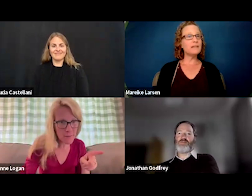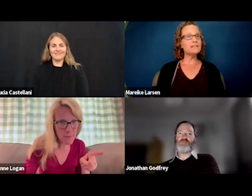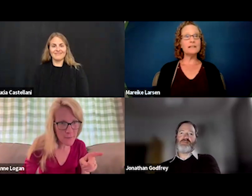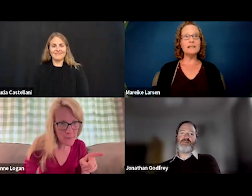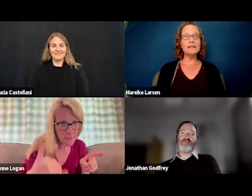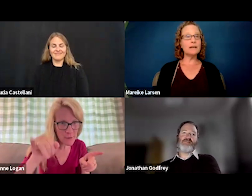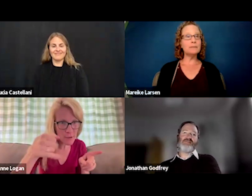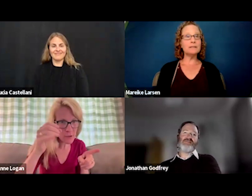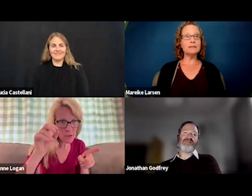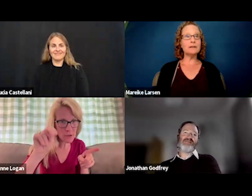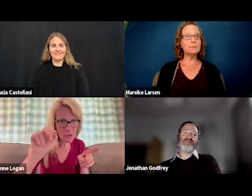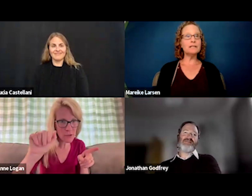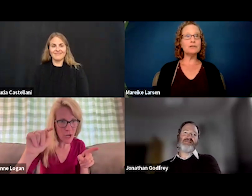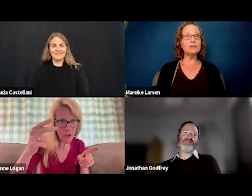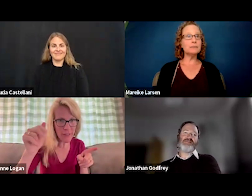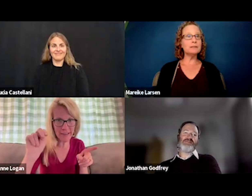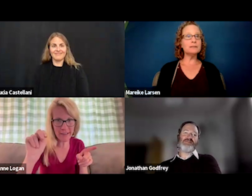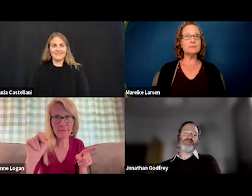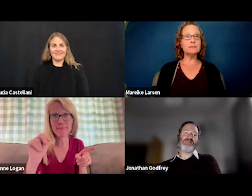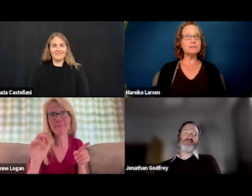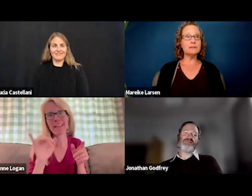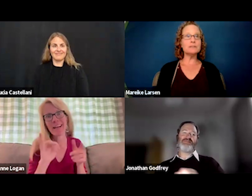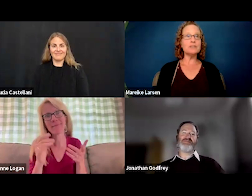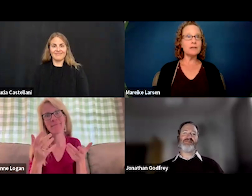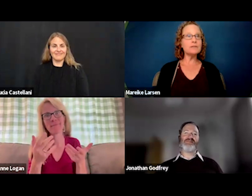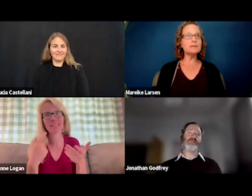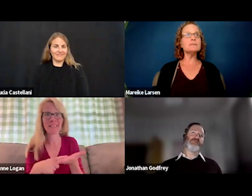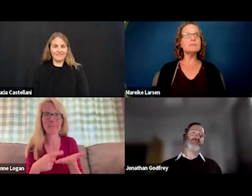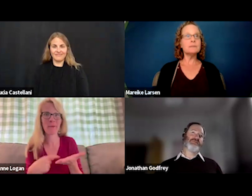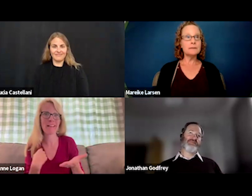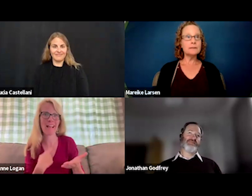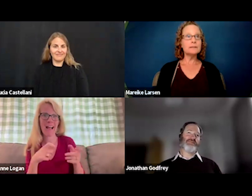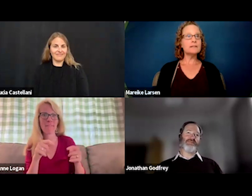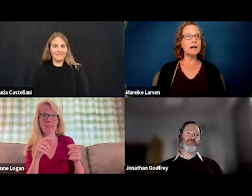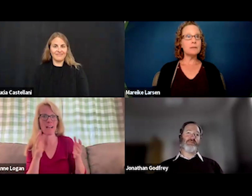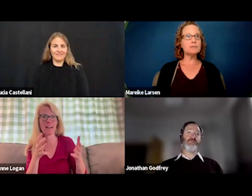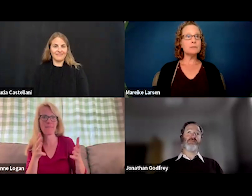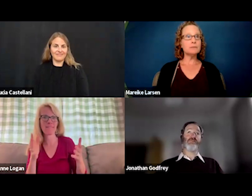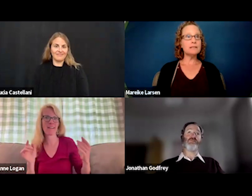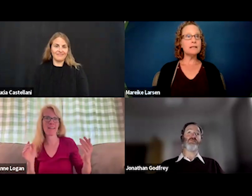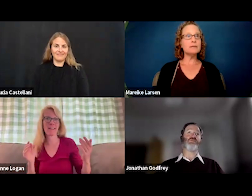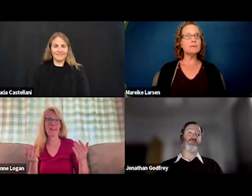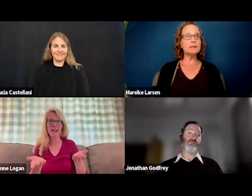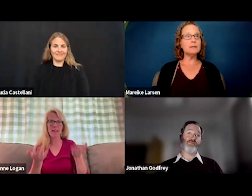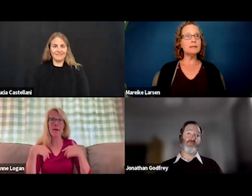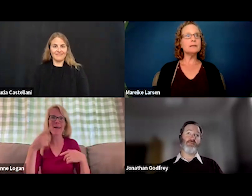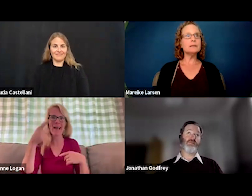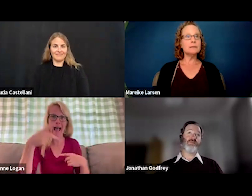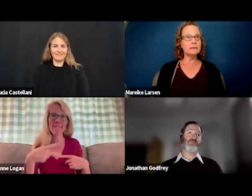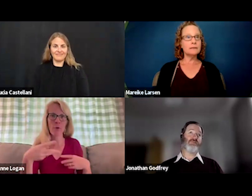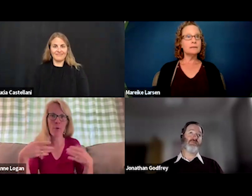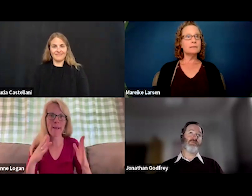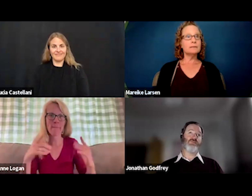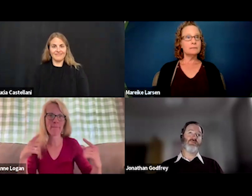Basically, I'm in complete agreement with Jonathan. His comments really resonated with me.